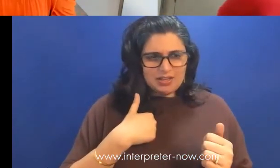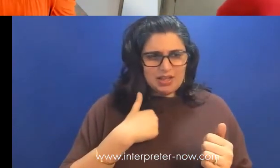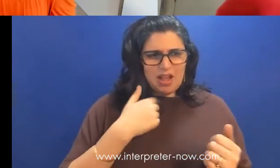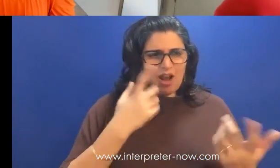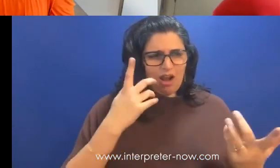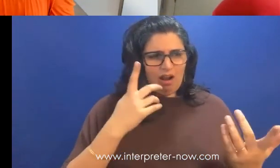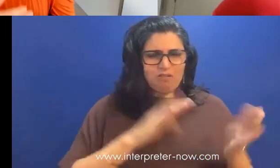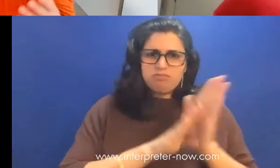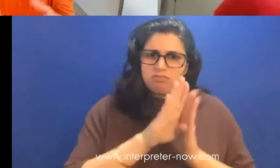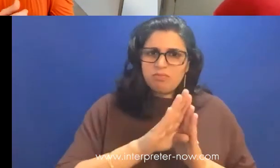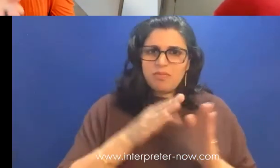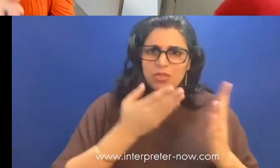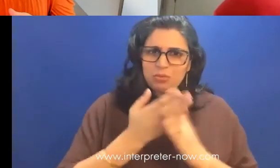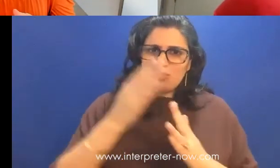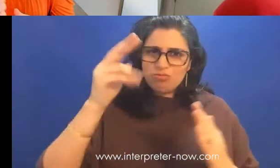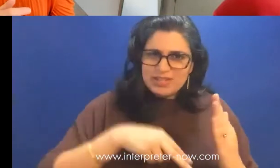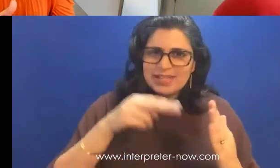have quite a bit indeed. It was fiction.